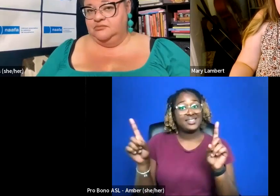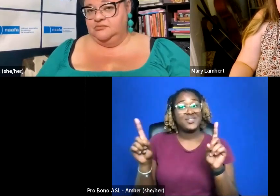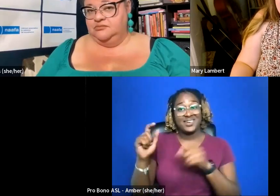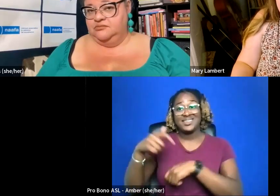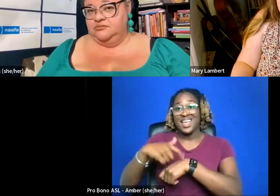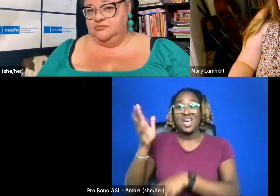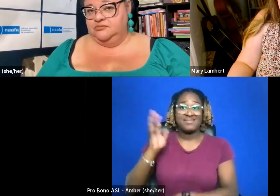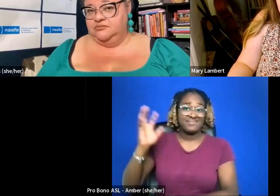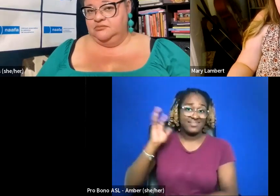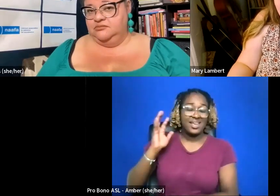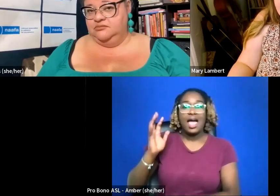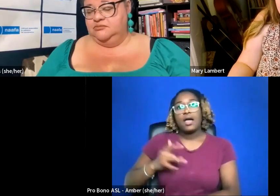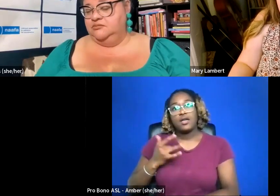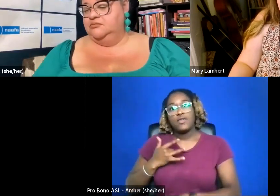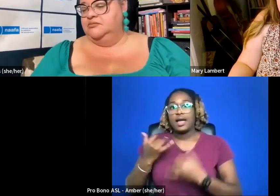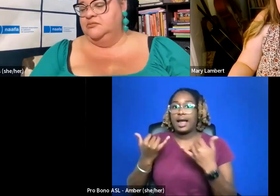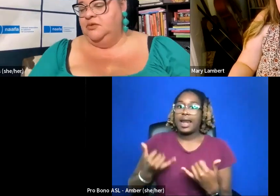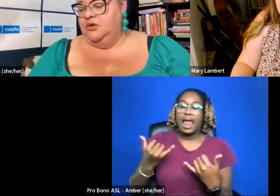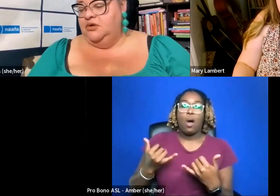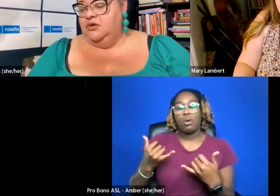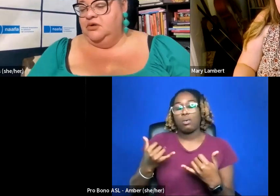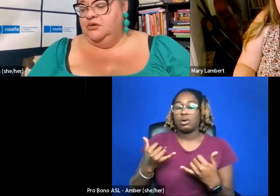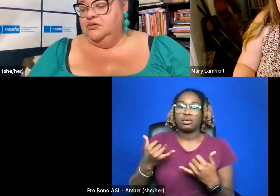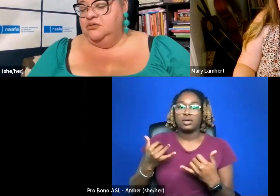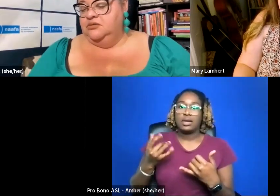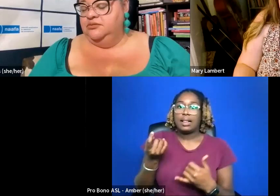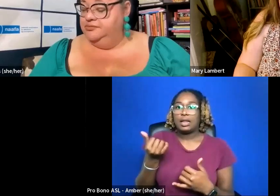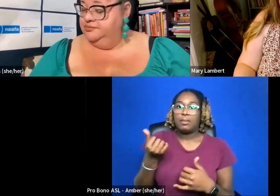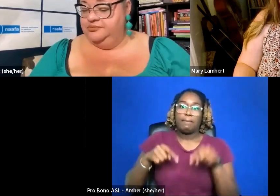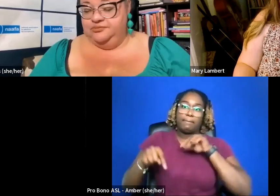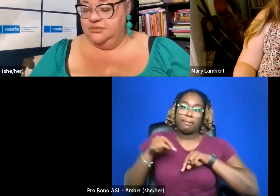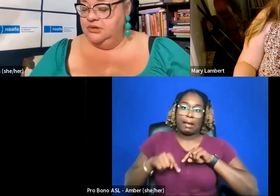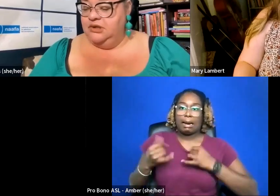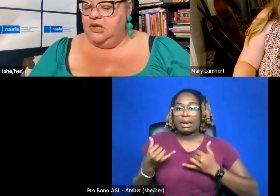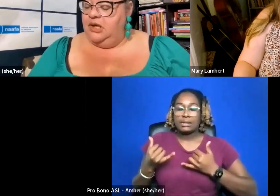I mean, I feel like we're walking backwards anyway, so I don't know how honestly how different it is now.